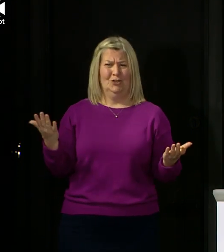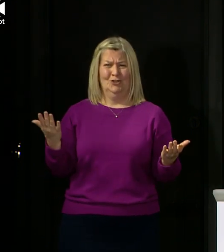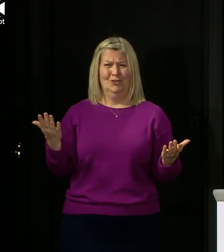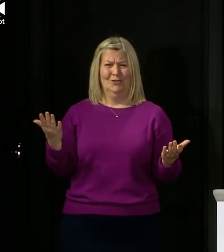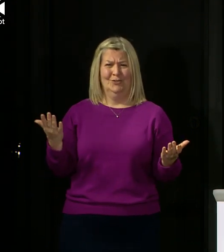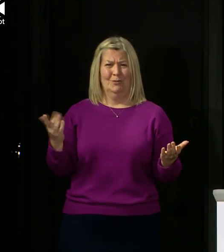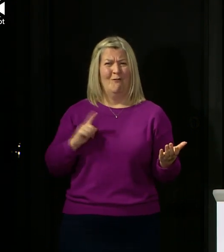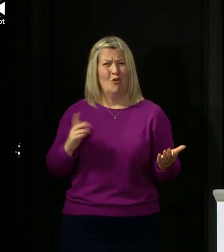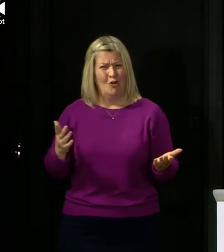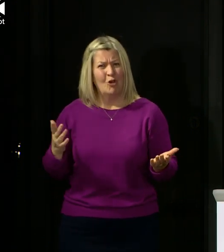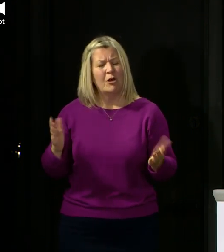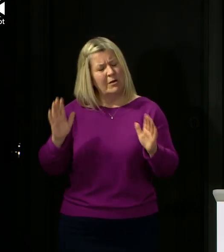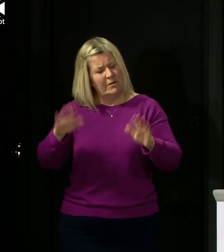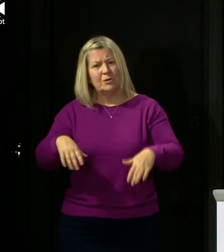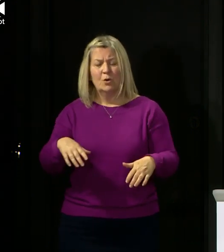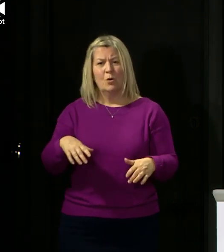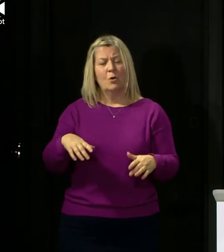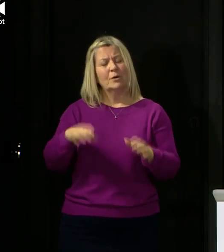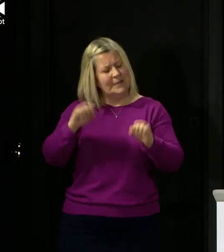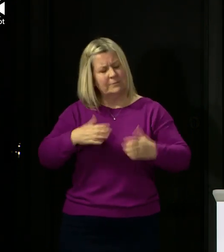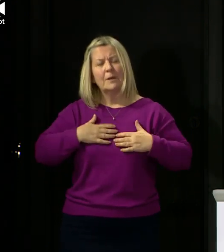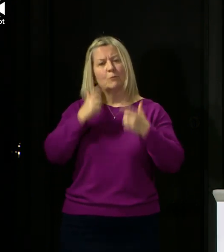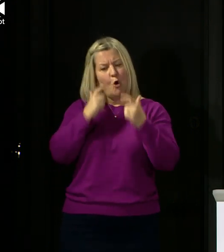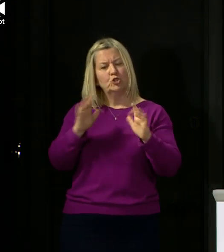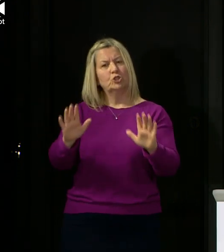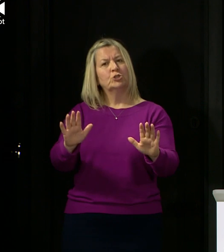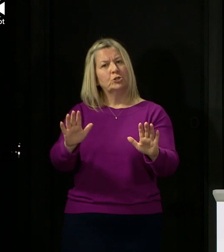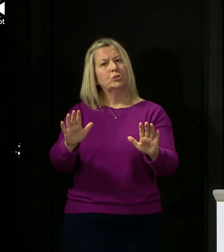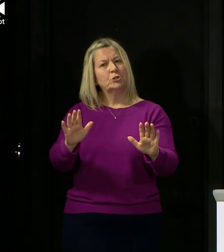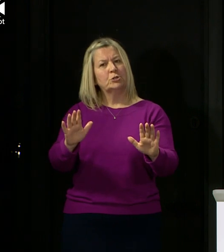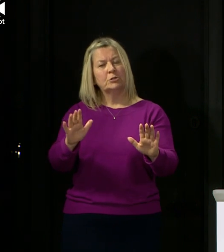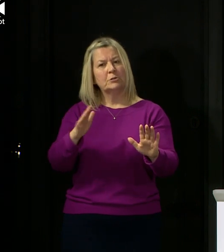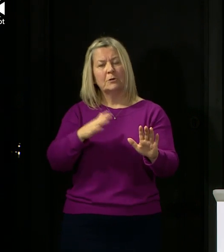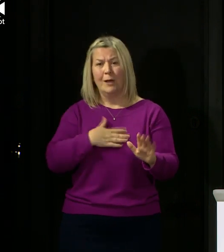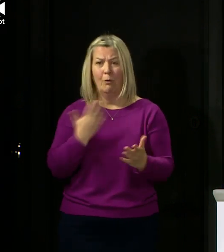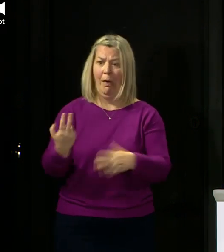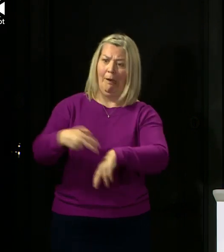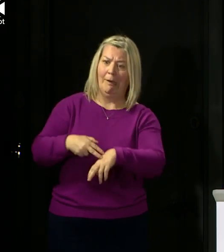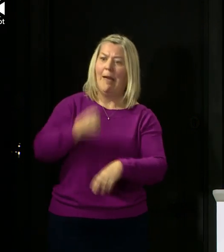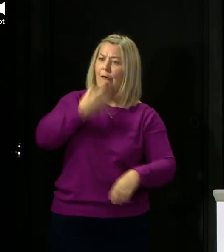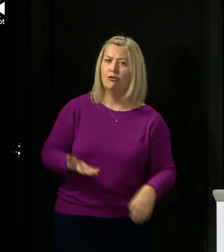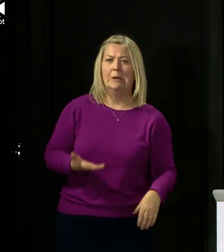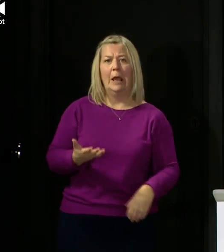just a bit cautious in all of this, because I don't like standing up here each and every